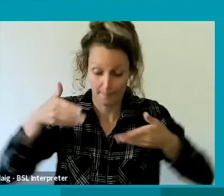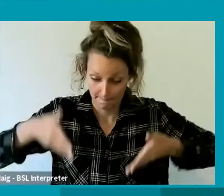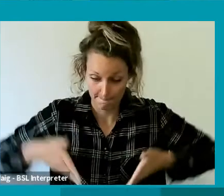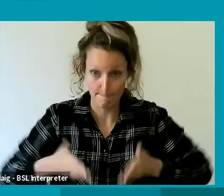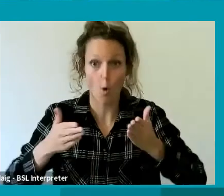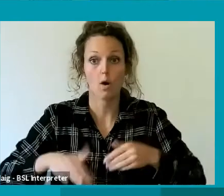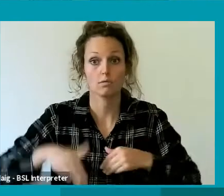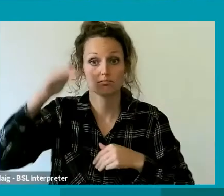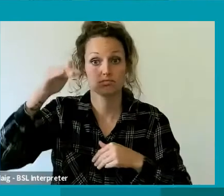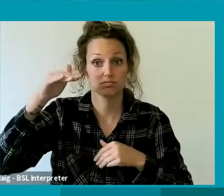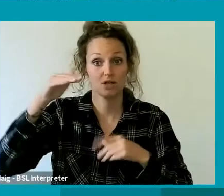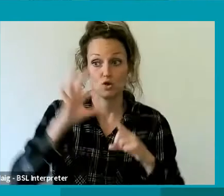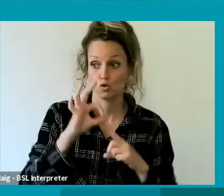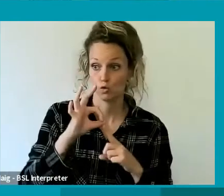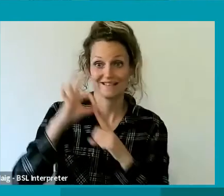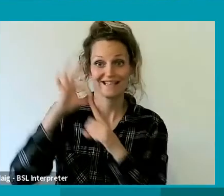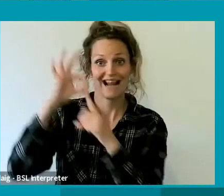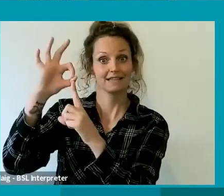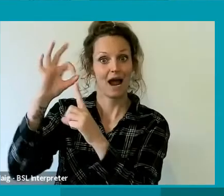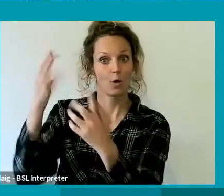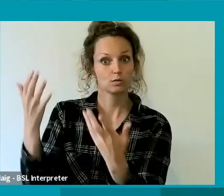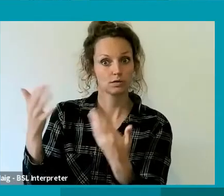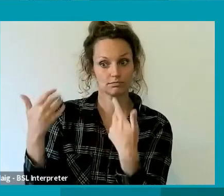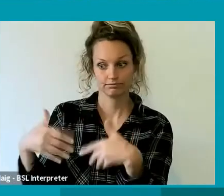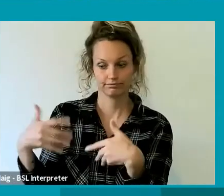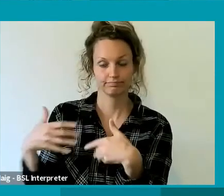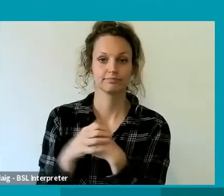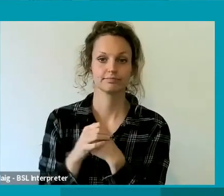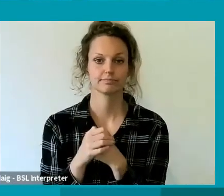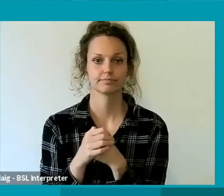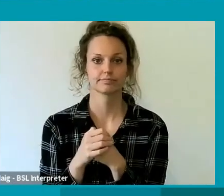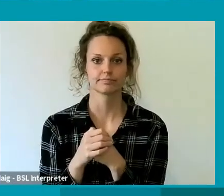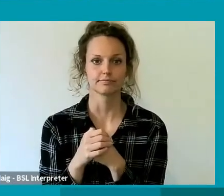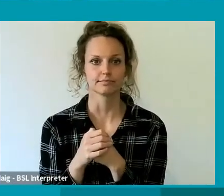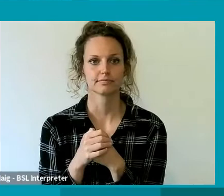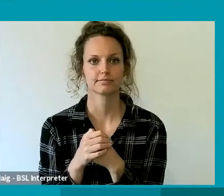OK, let's go to the next slide Toby.